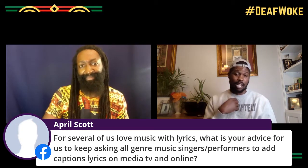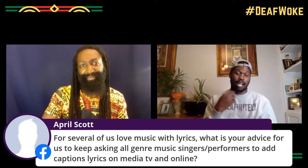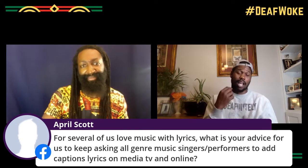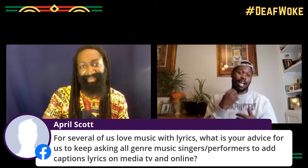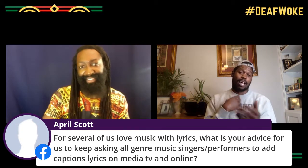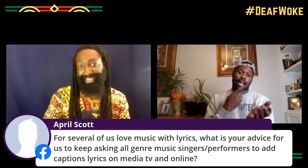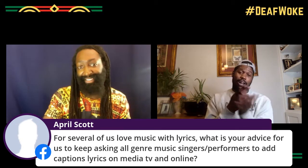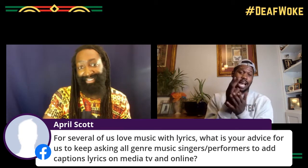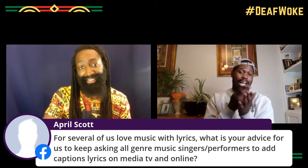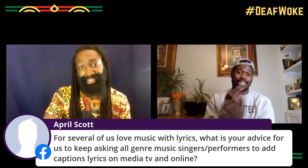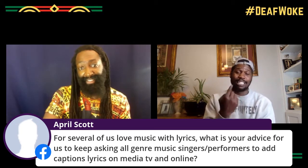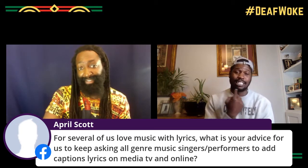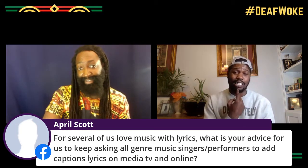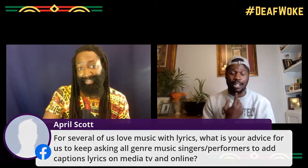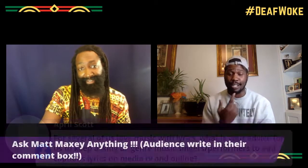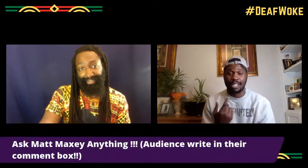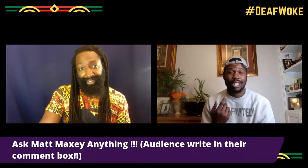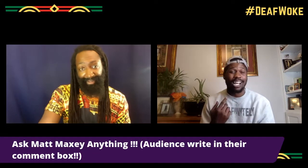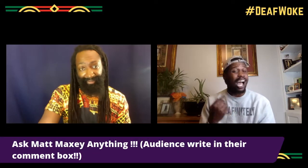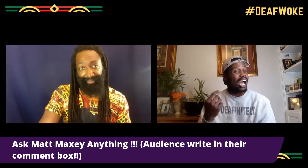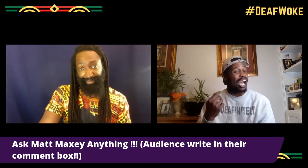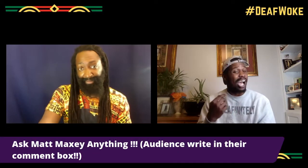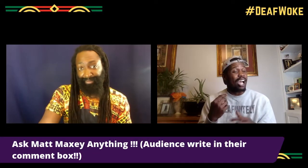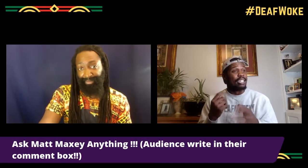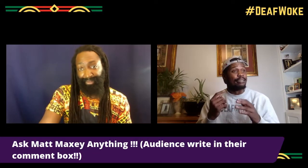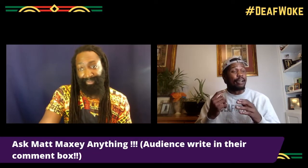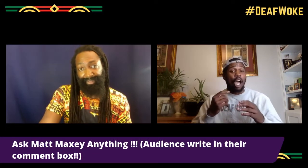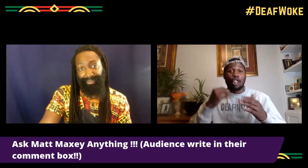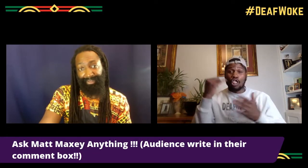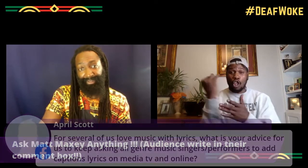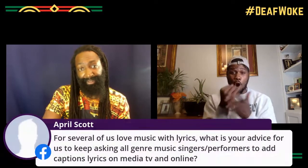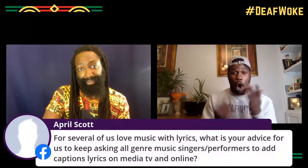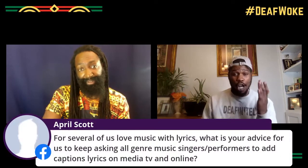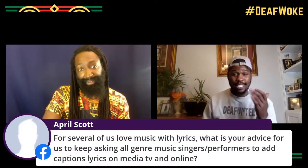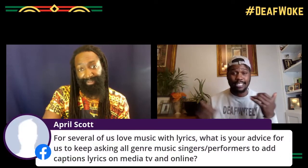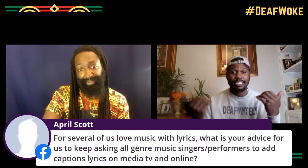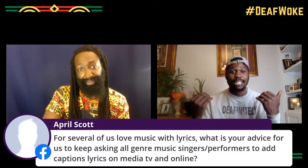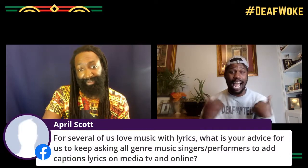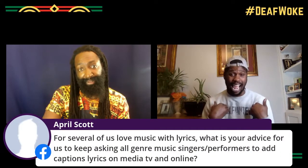What do you think about that? Yeah, honestly, you know, I'd say,